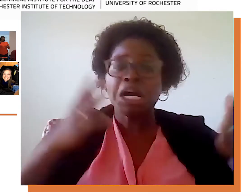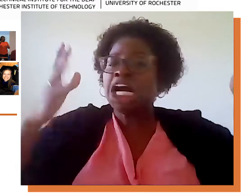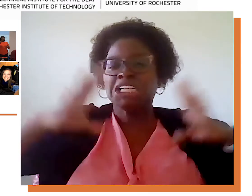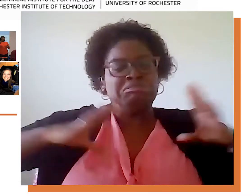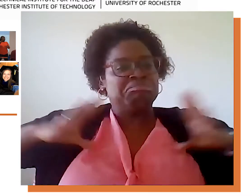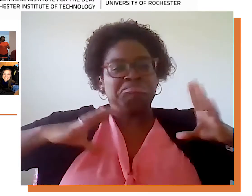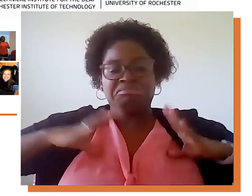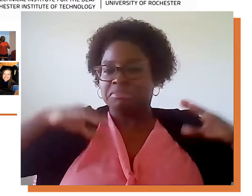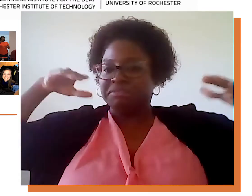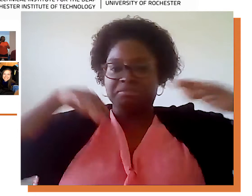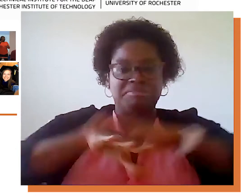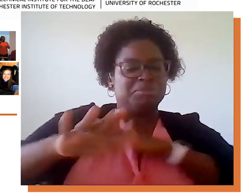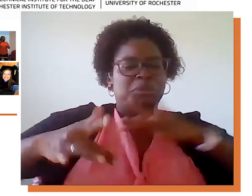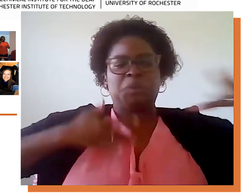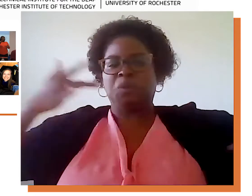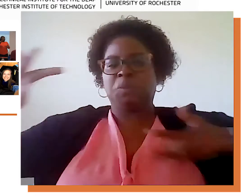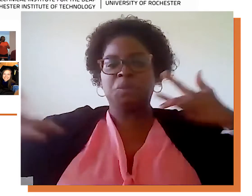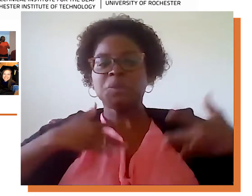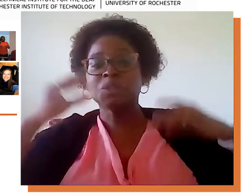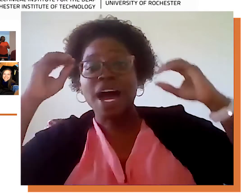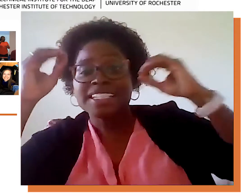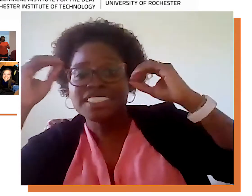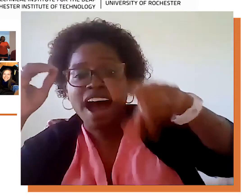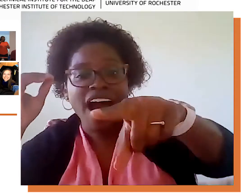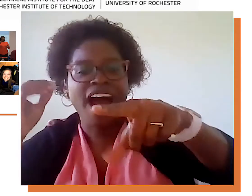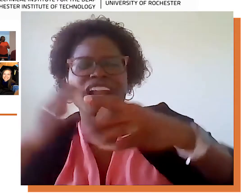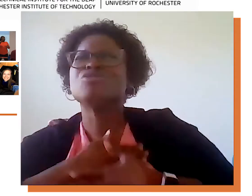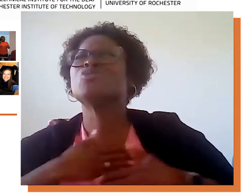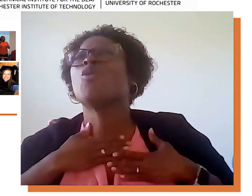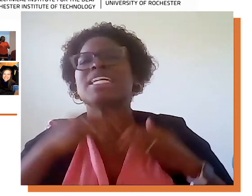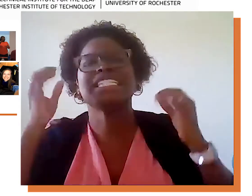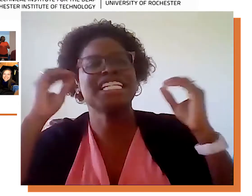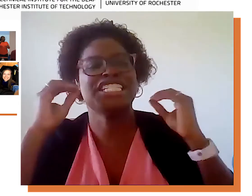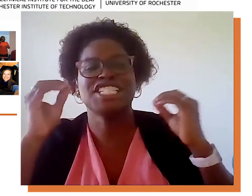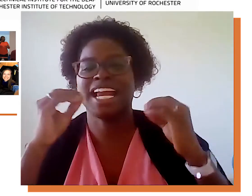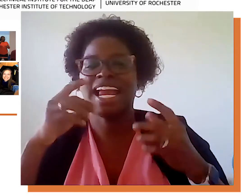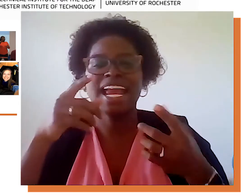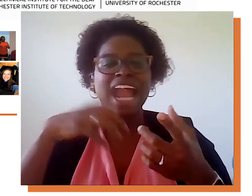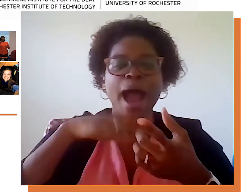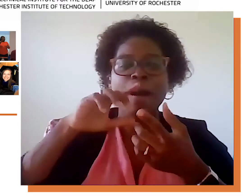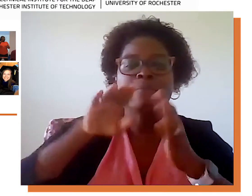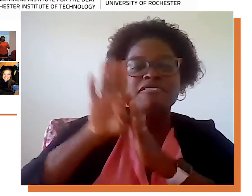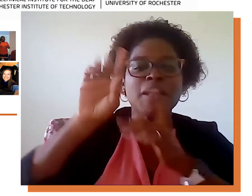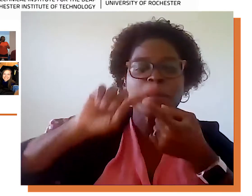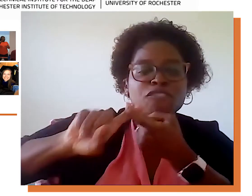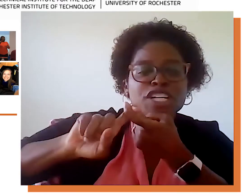but I thought it would be all right. I was excited to start teaching. I really love teaching. I enjoy teaching,